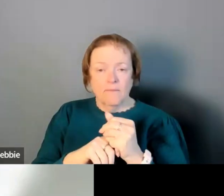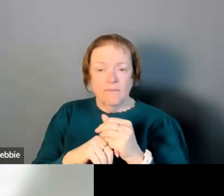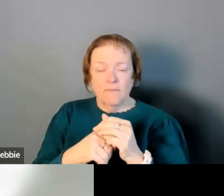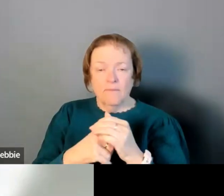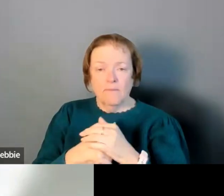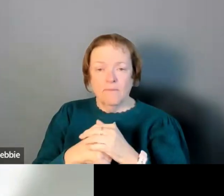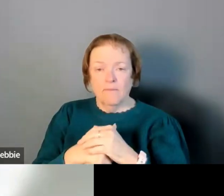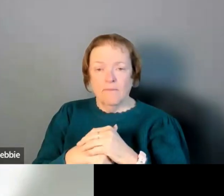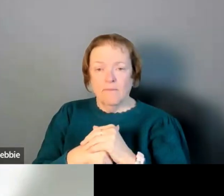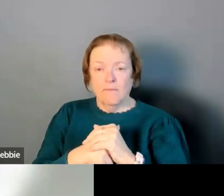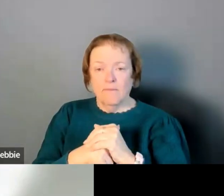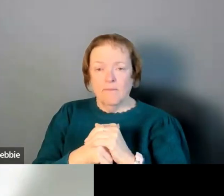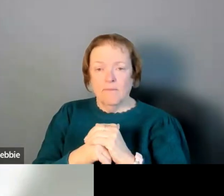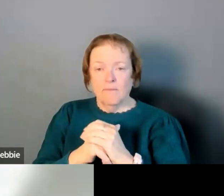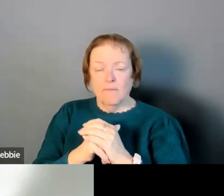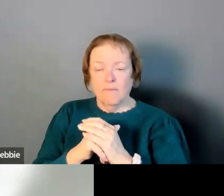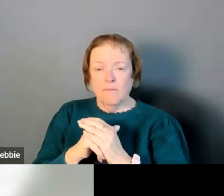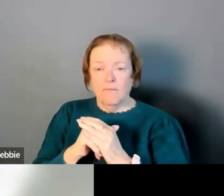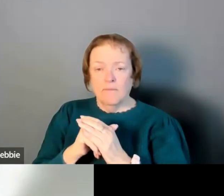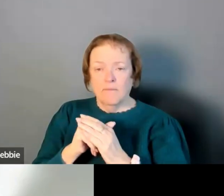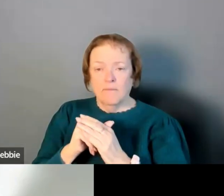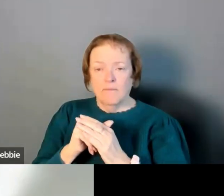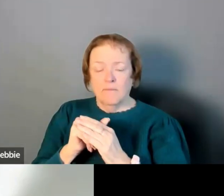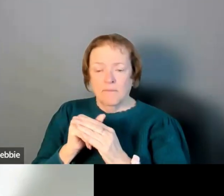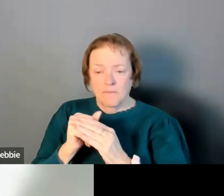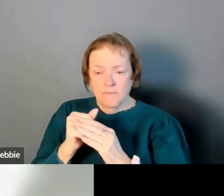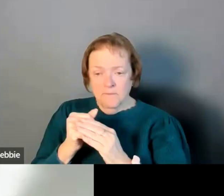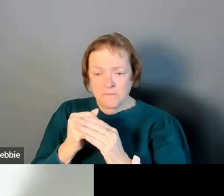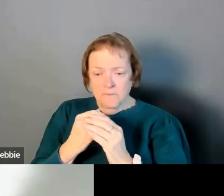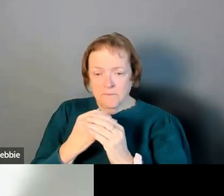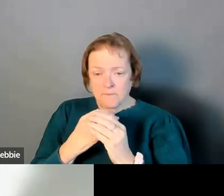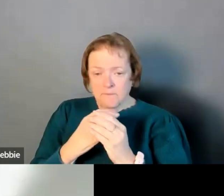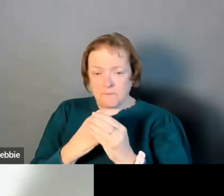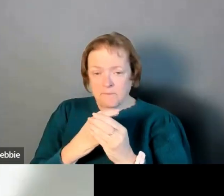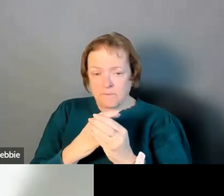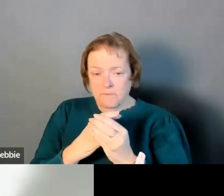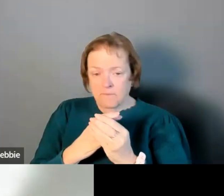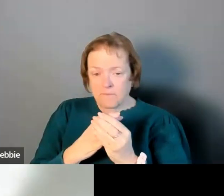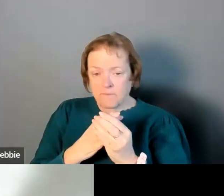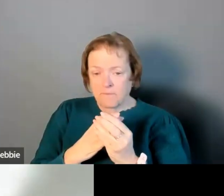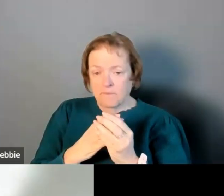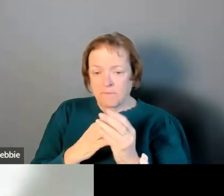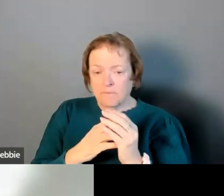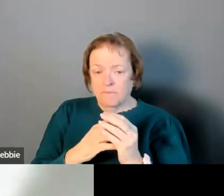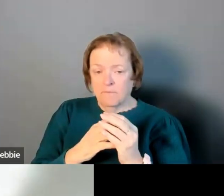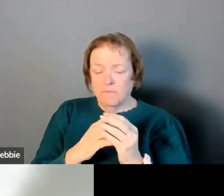It's because I am not doing it right.